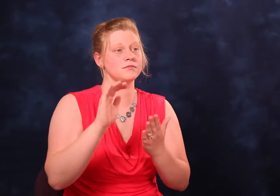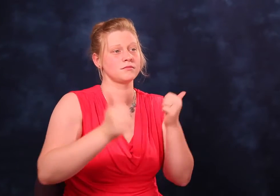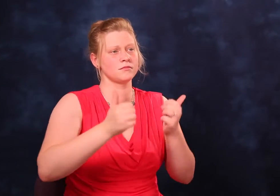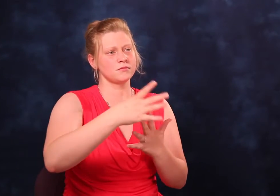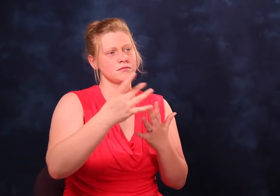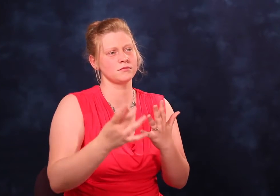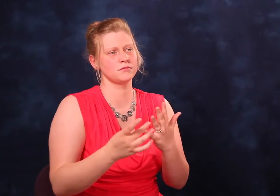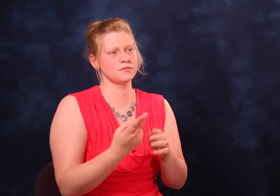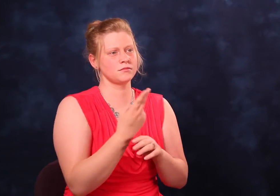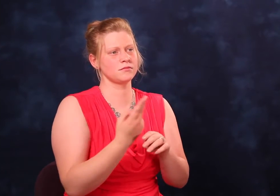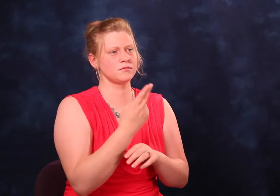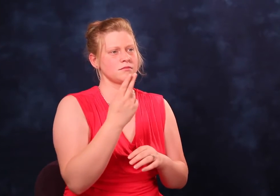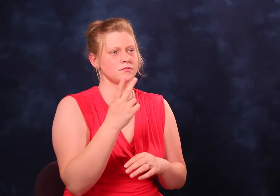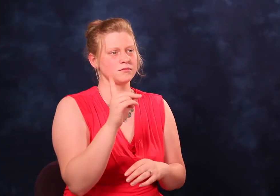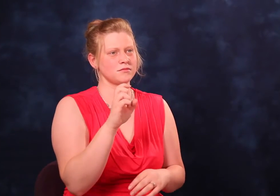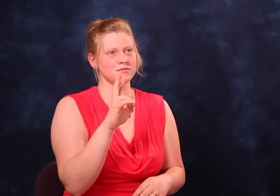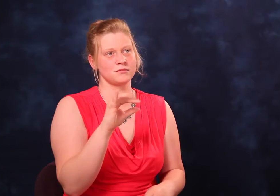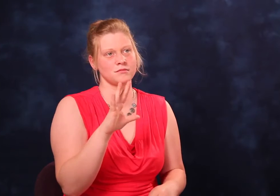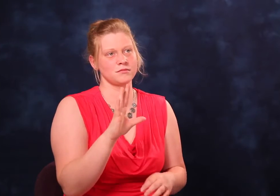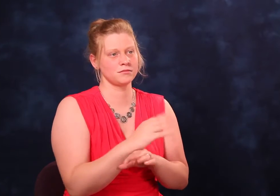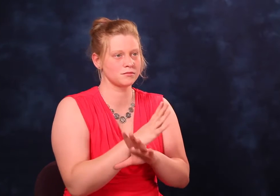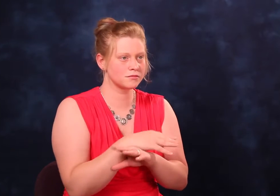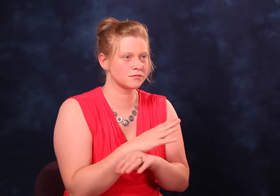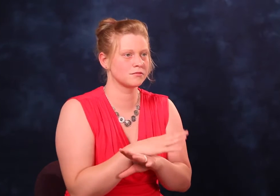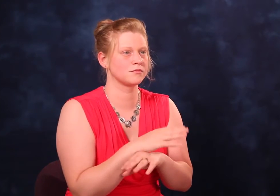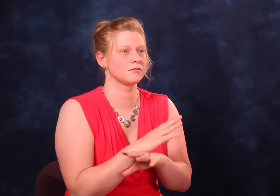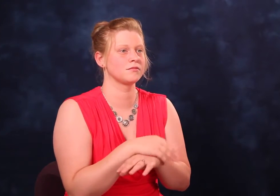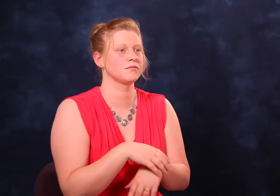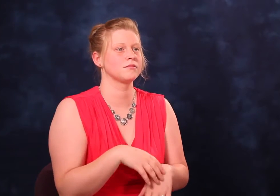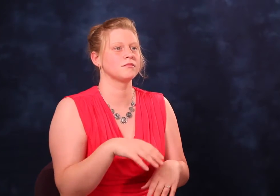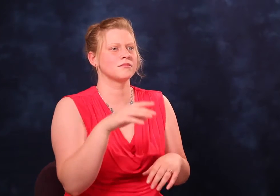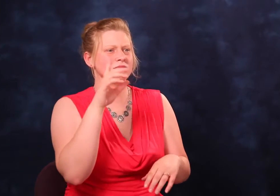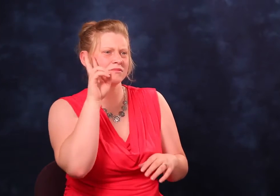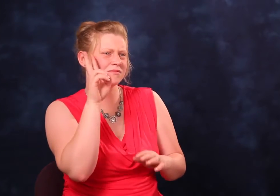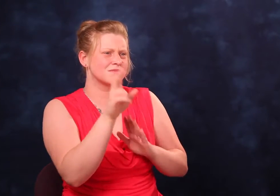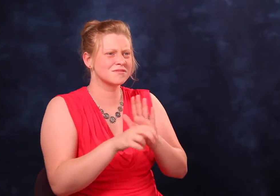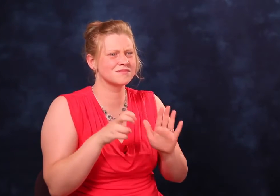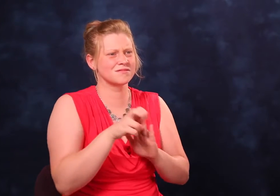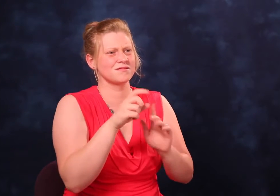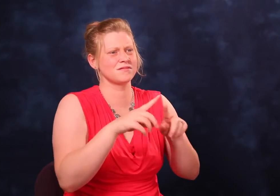which uses devices such as web cameras or Videophones to provide